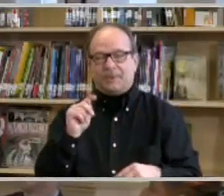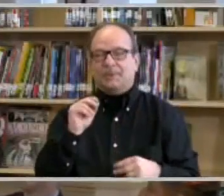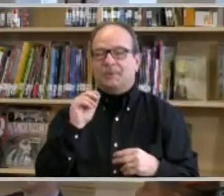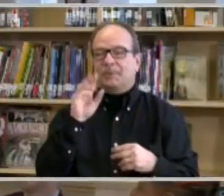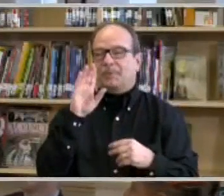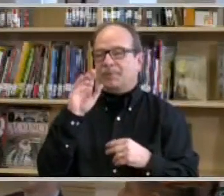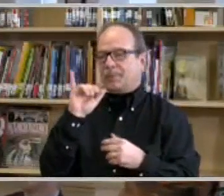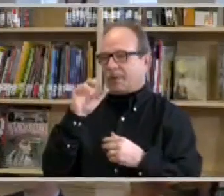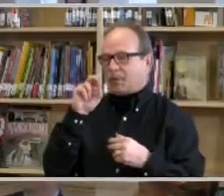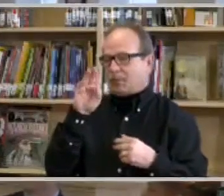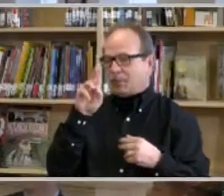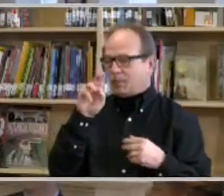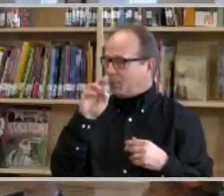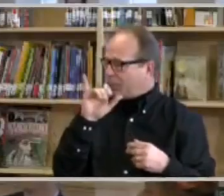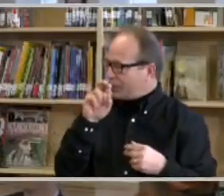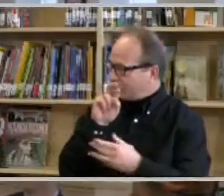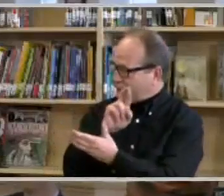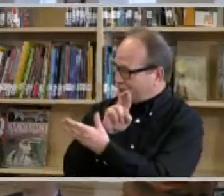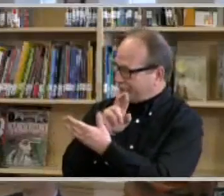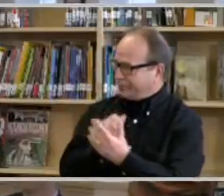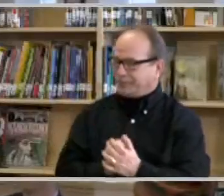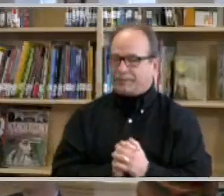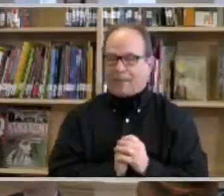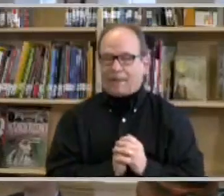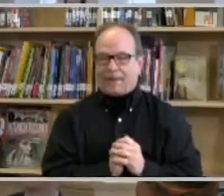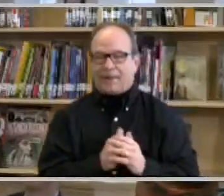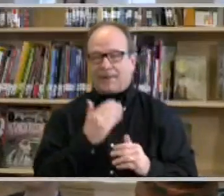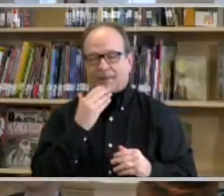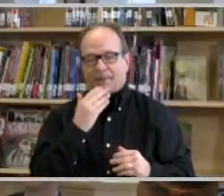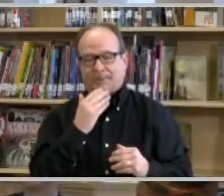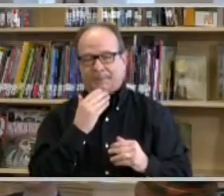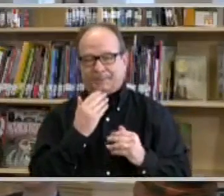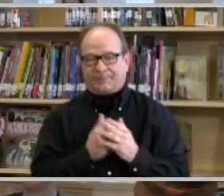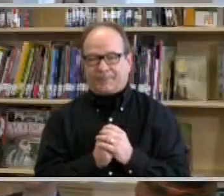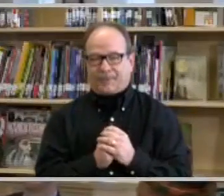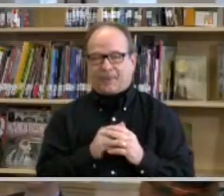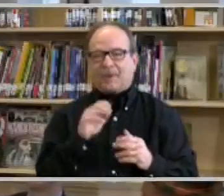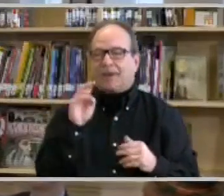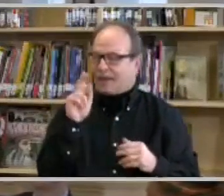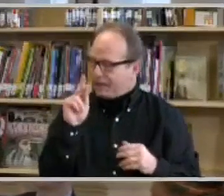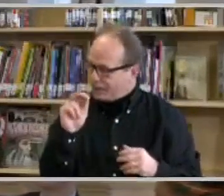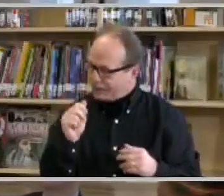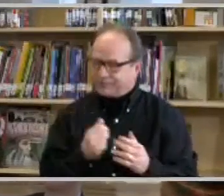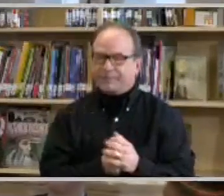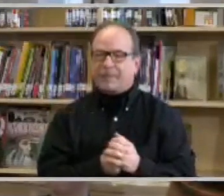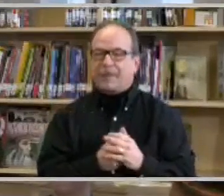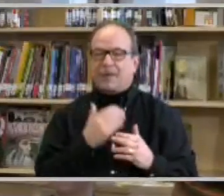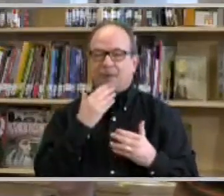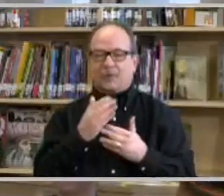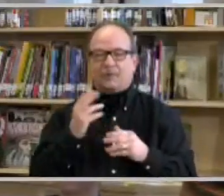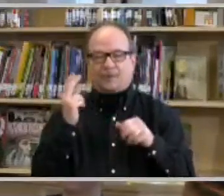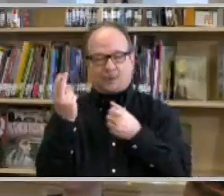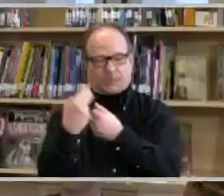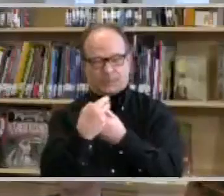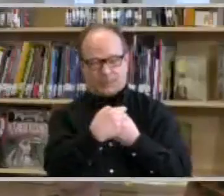AND I NOW LIKE TO STRUSE THE HONORABLE MAY -- INTRODUCE THE HONORABLE MAYOR BOWSER. GOOD AFTERNOON, EVERYBODY.